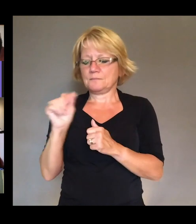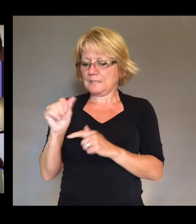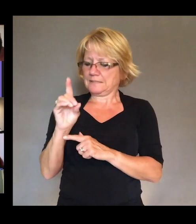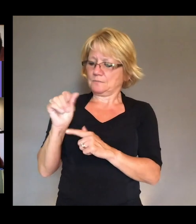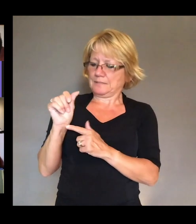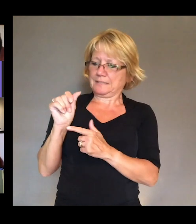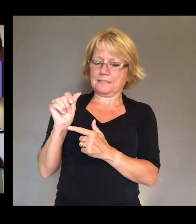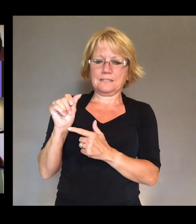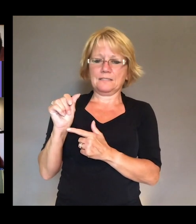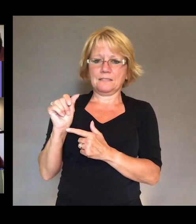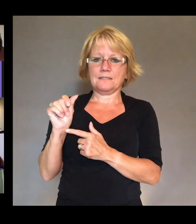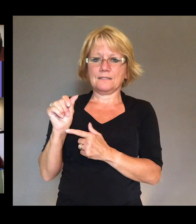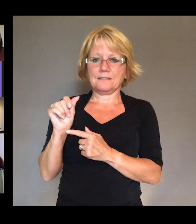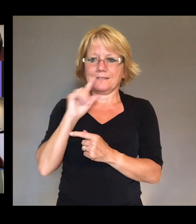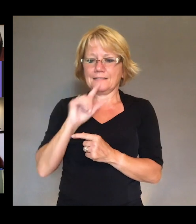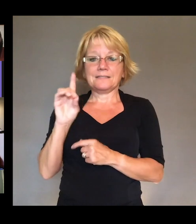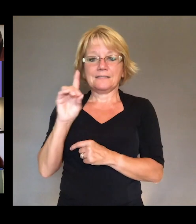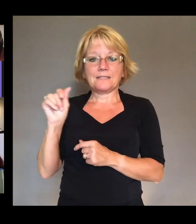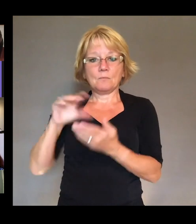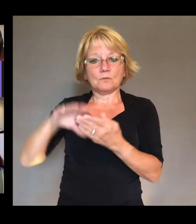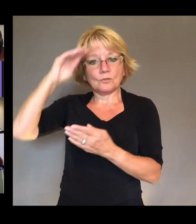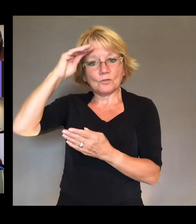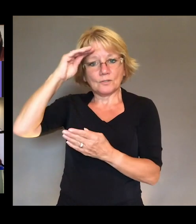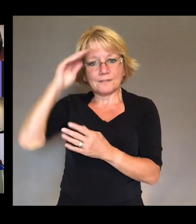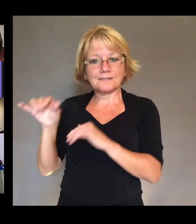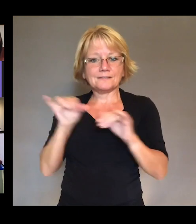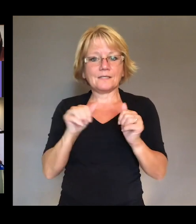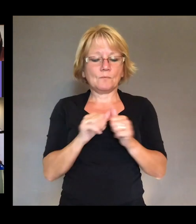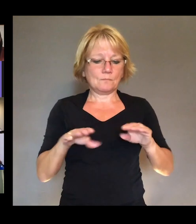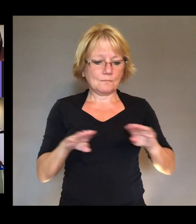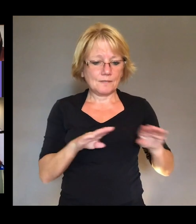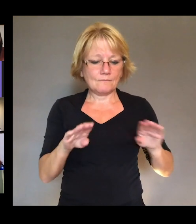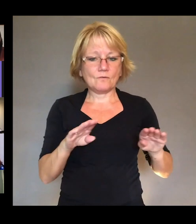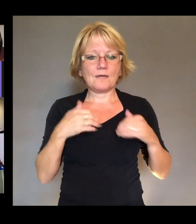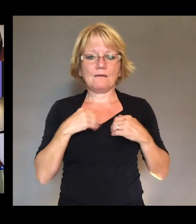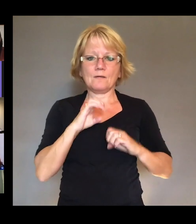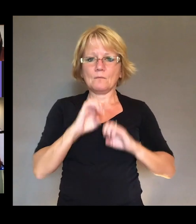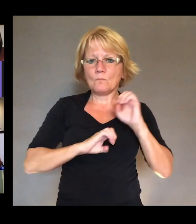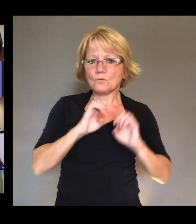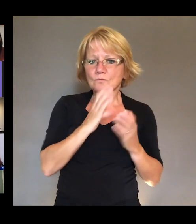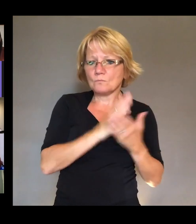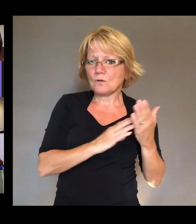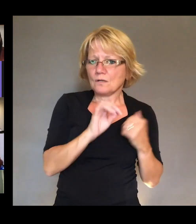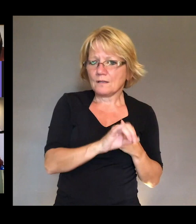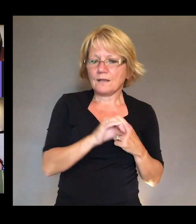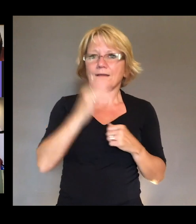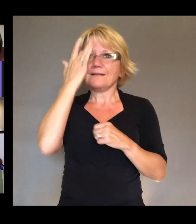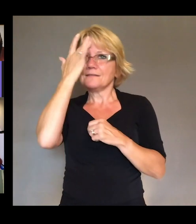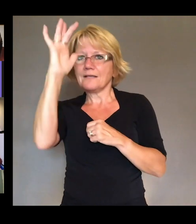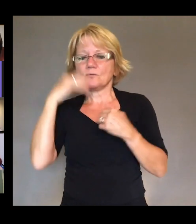A disability is a dis disabled learning, right? Same thing with behavioral. There's, an emotional piece to that,